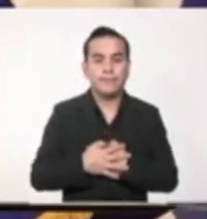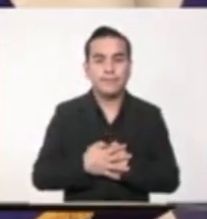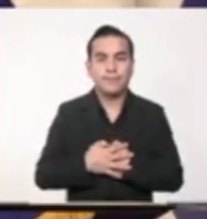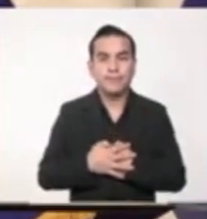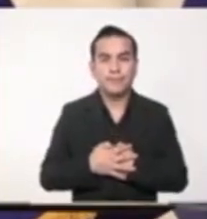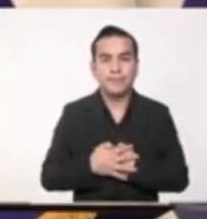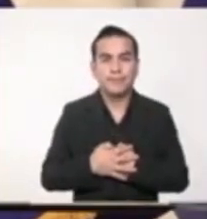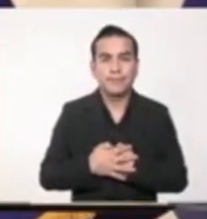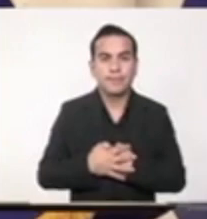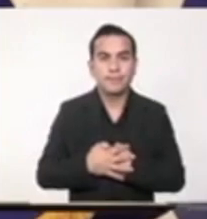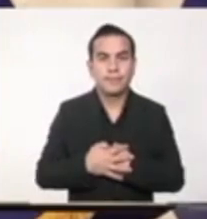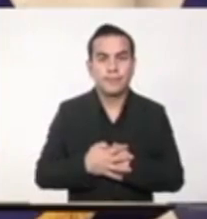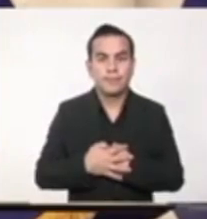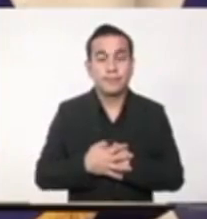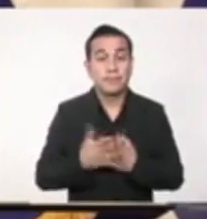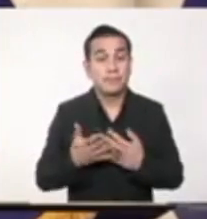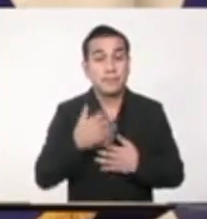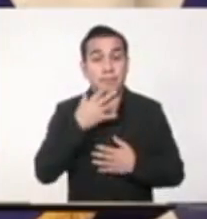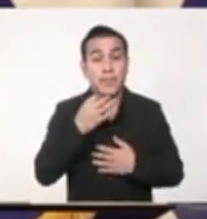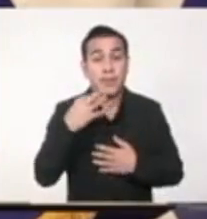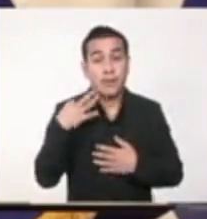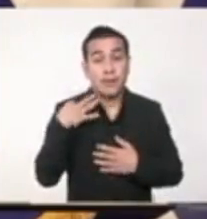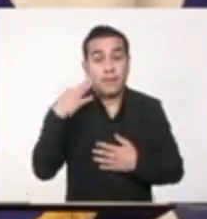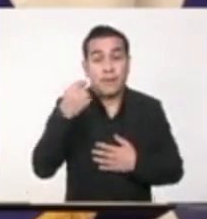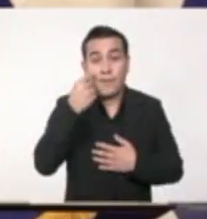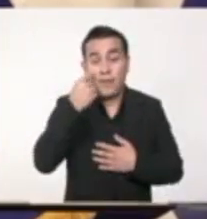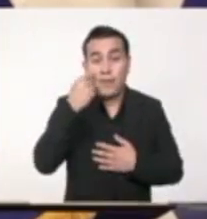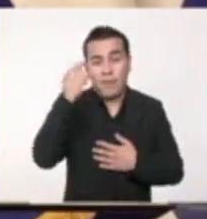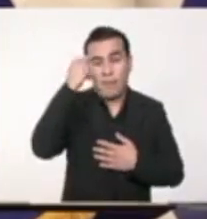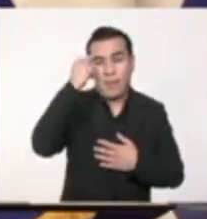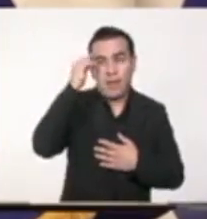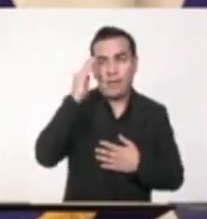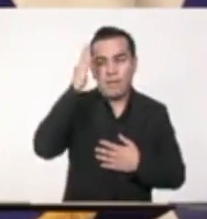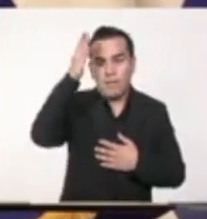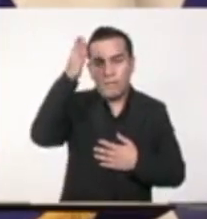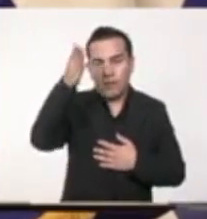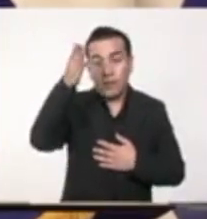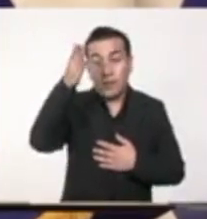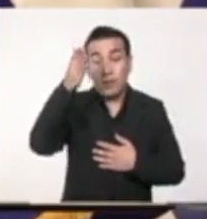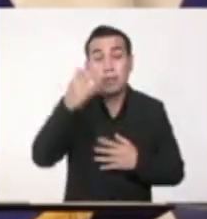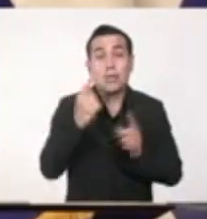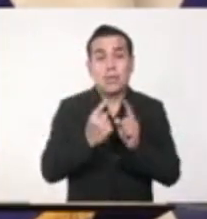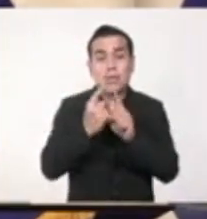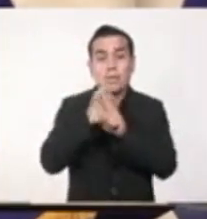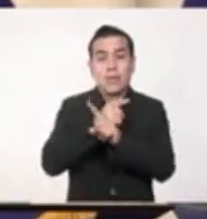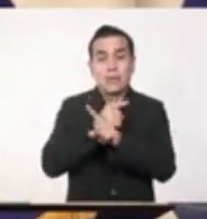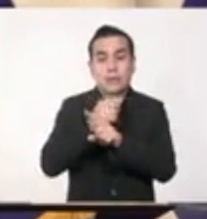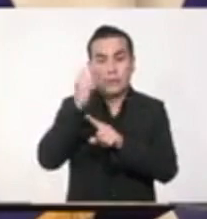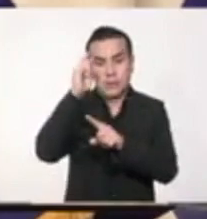And well, I invite you to see the future, there will be more changes, I do not mean people, well, but in the